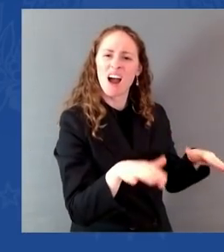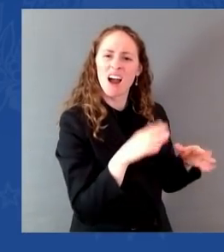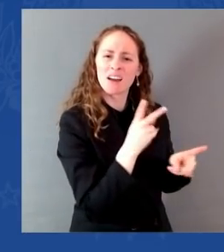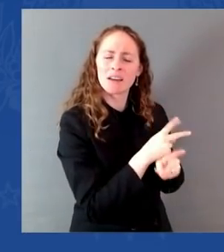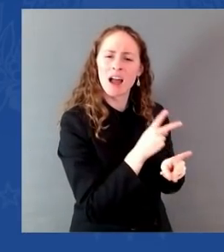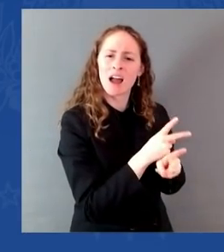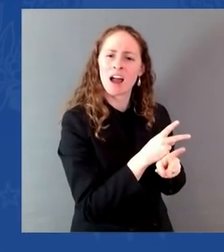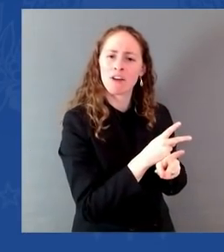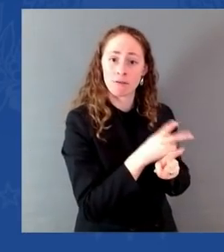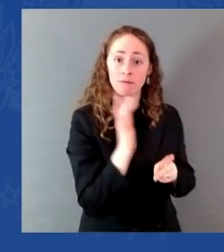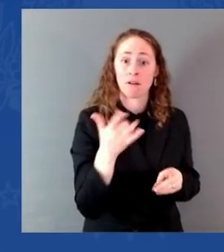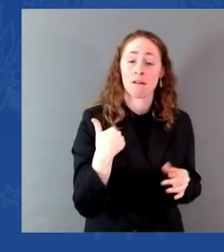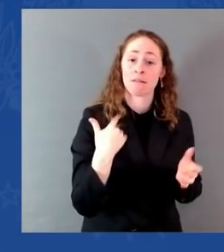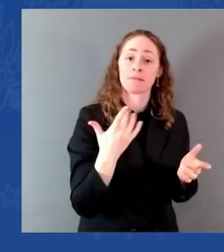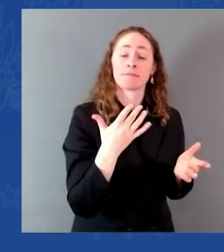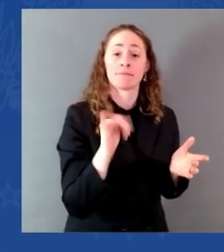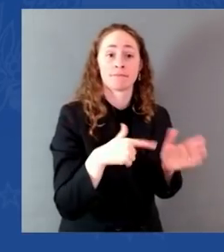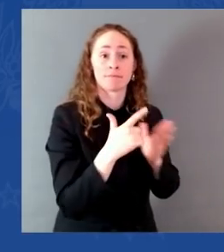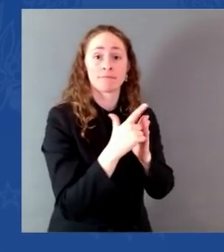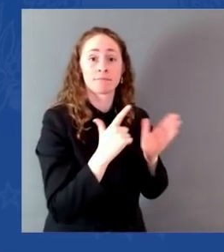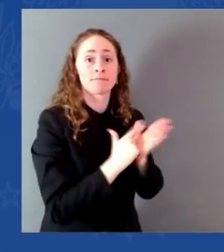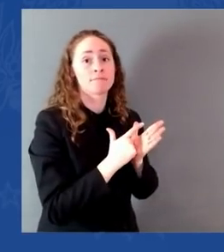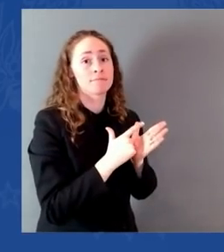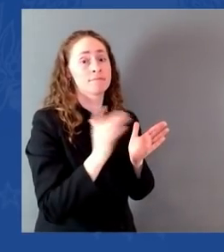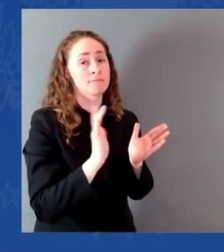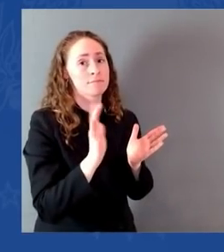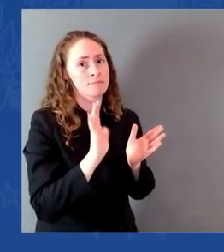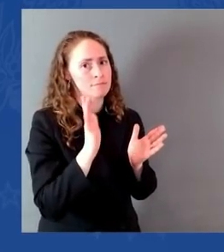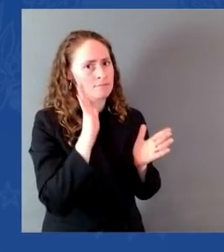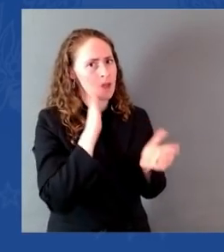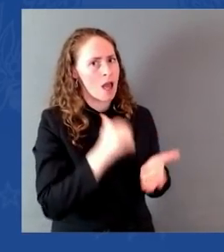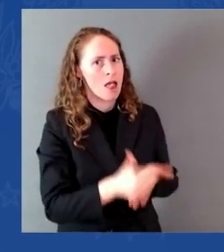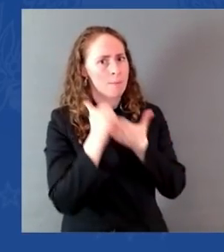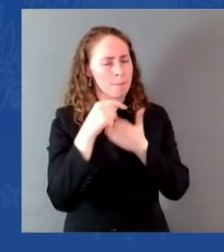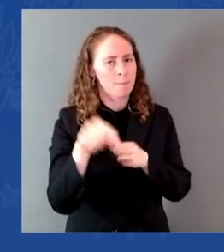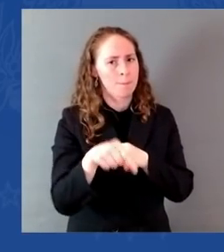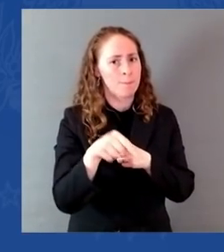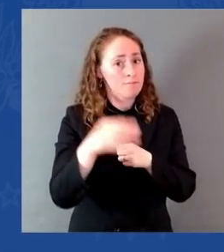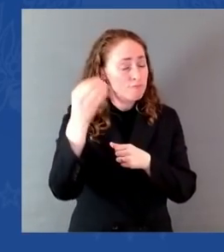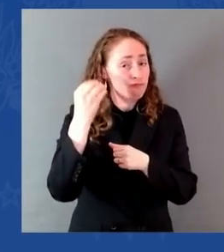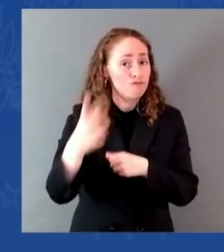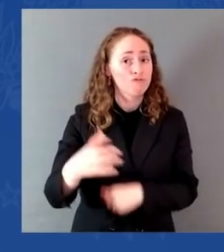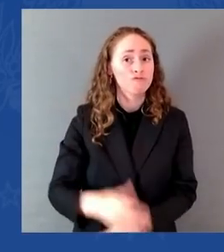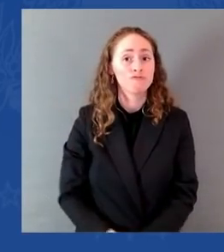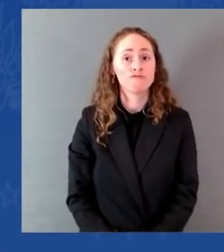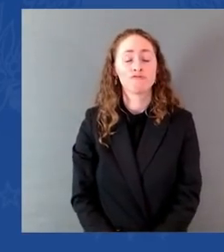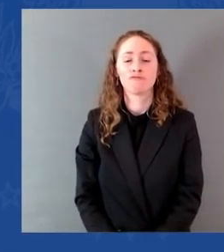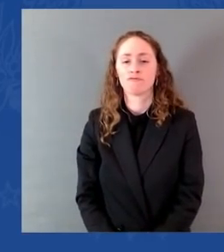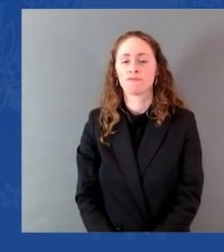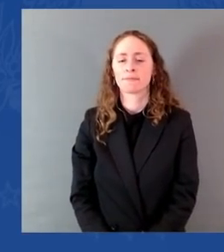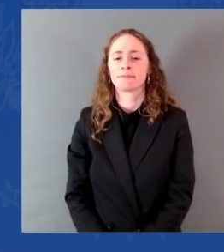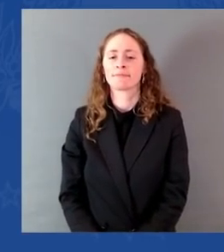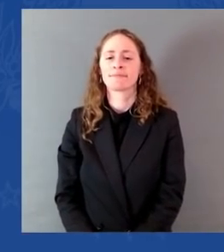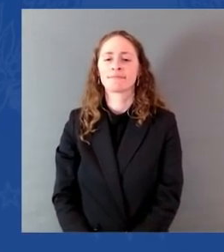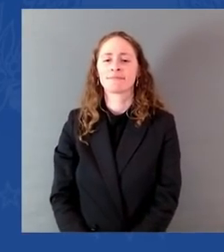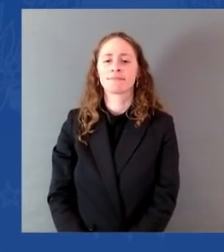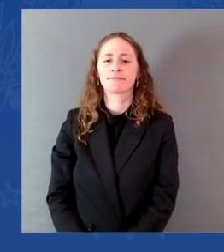because your childcare costs will be capped at 7 percent of your income. Period.